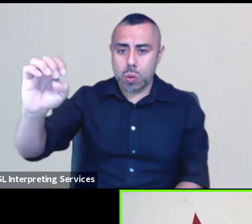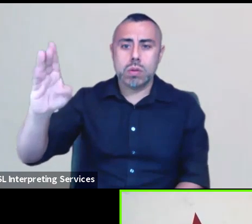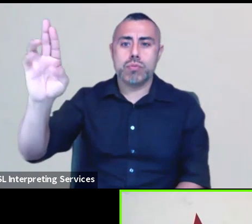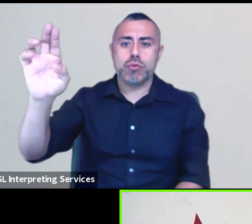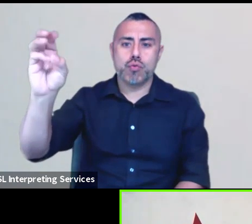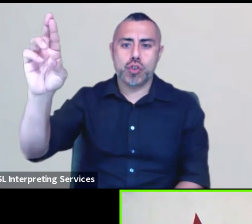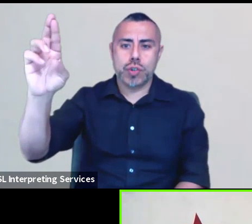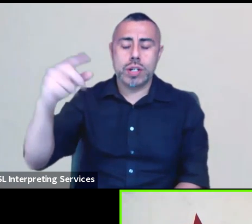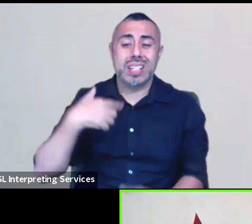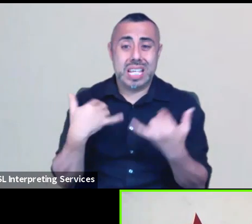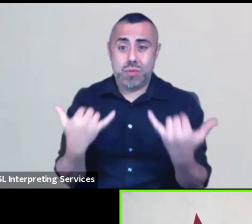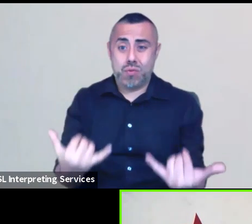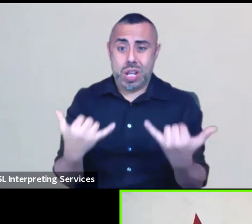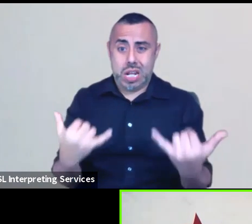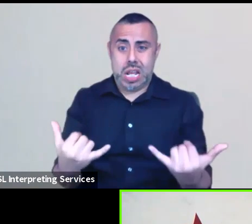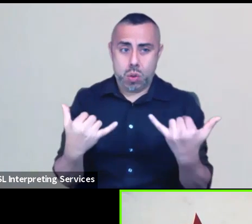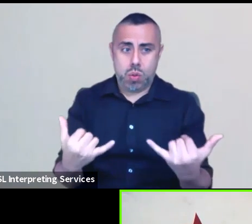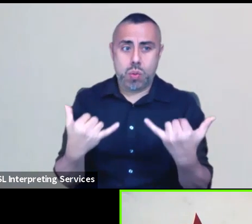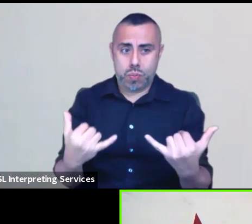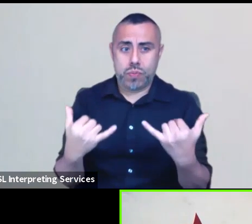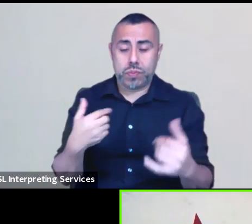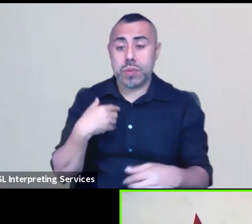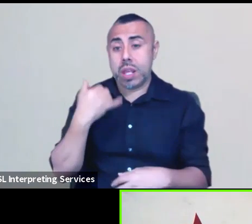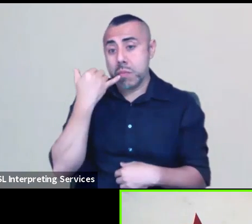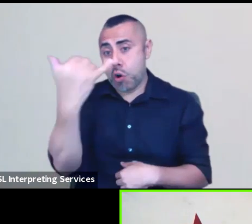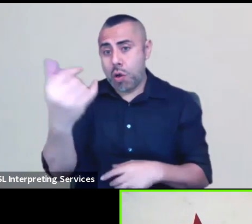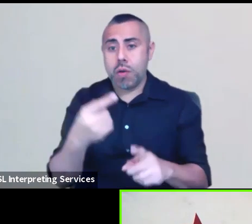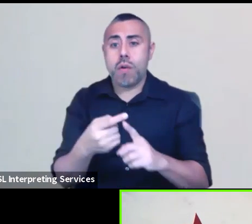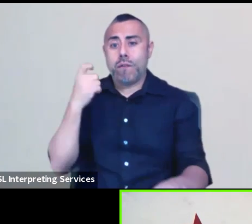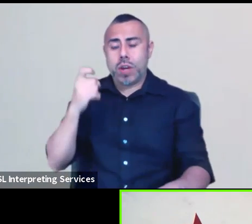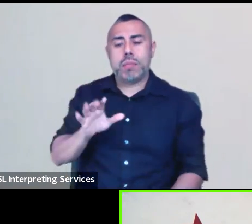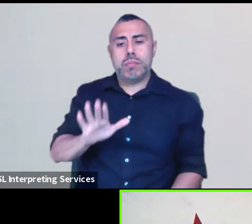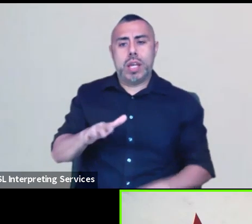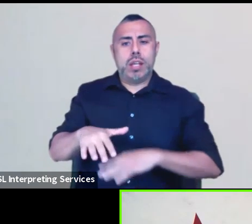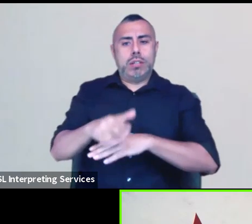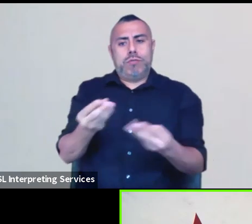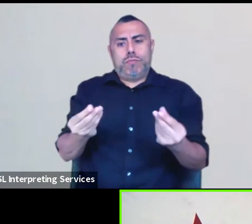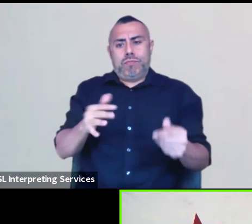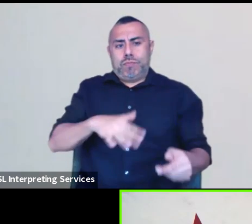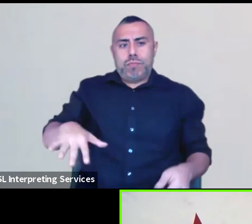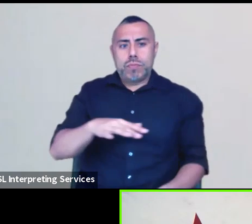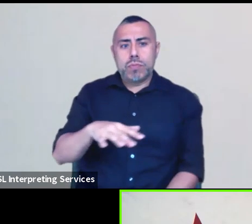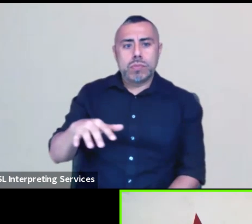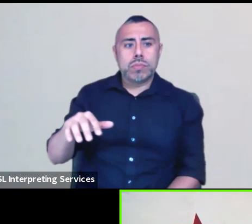I am right now calling you from the ancestral homelands of the umasi and the Muscogee,